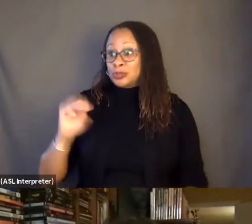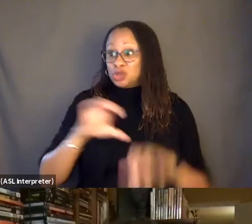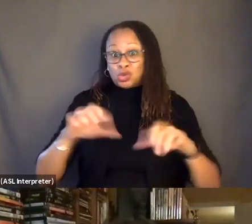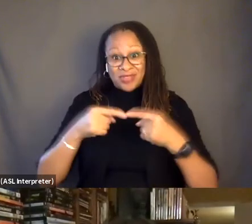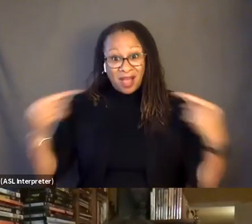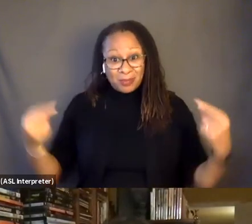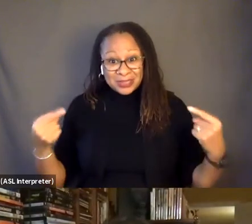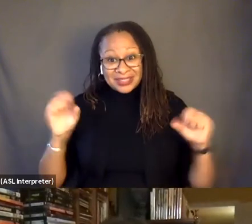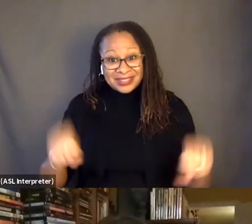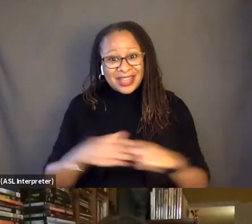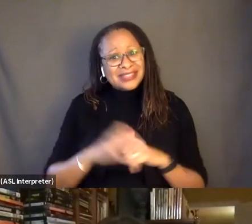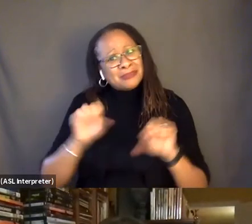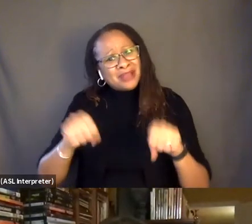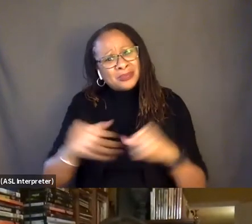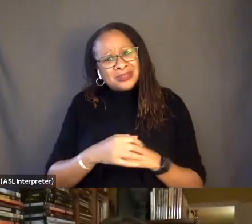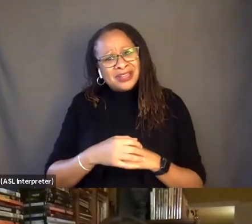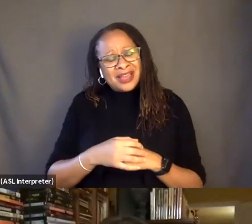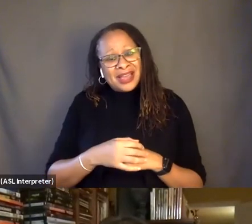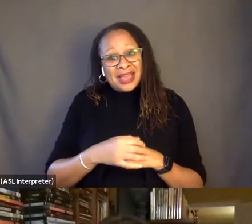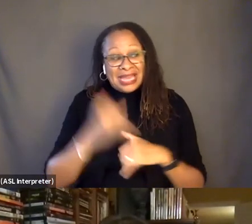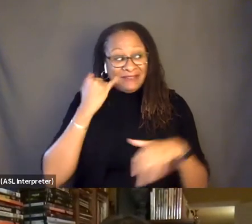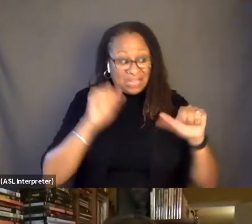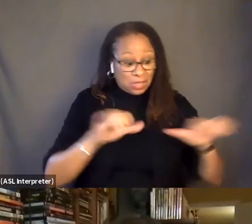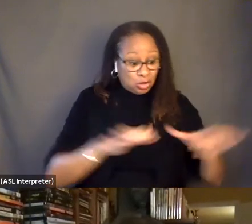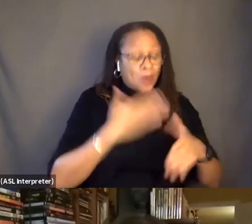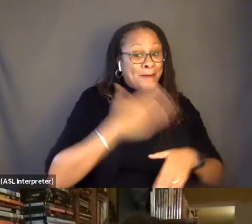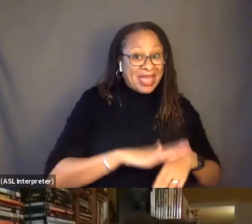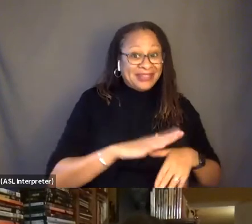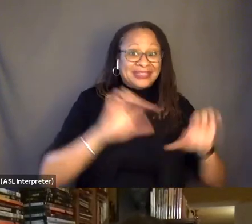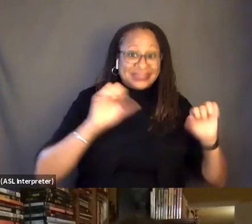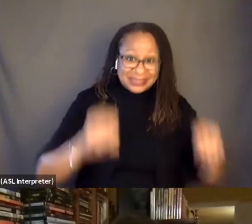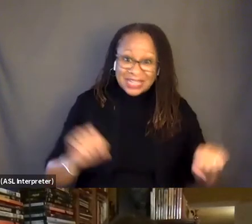I've always wondered if it can do that, can it then incentivize good behavior?